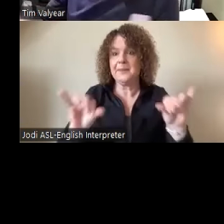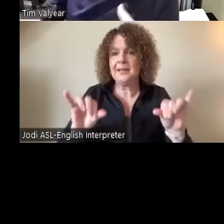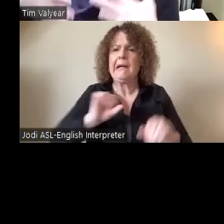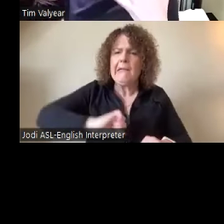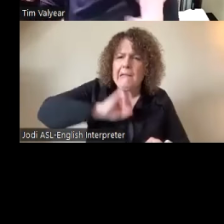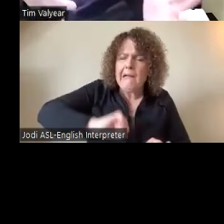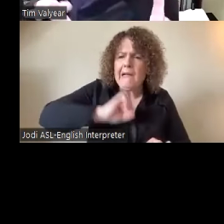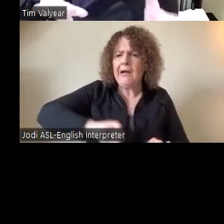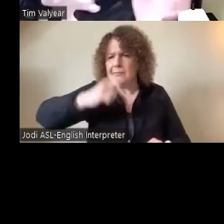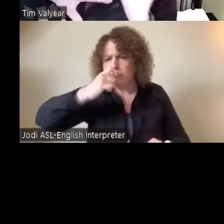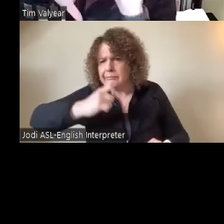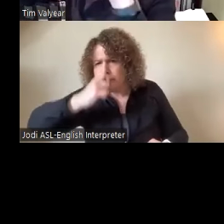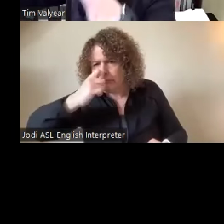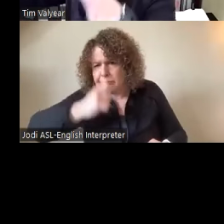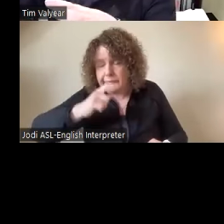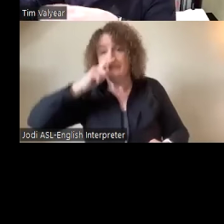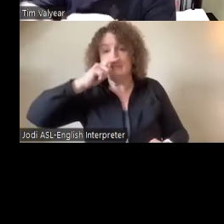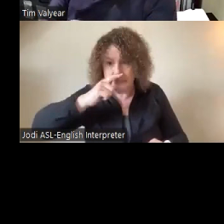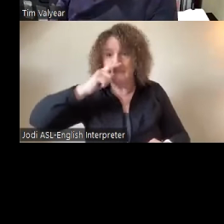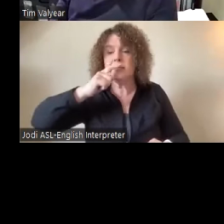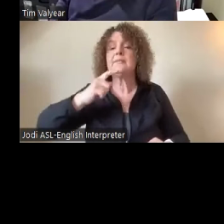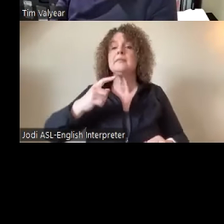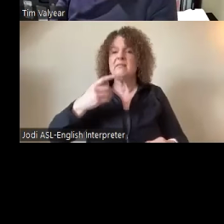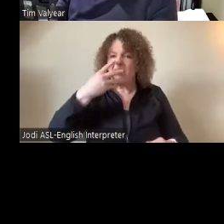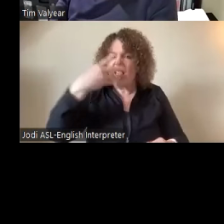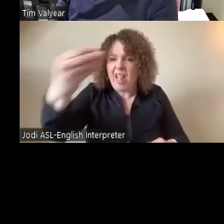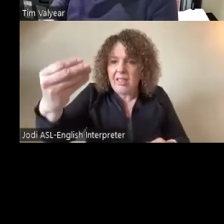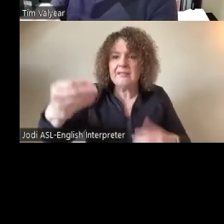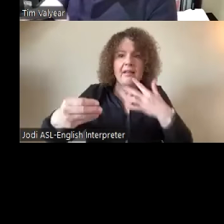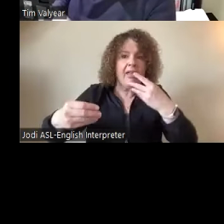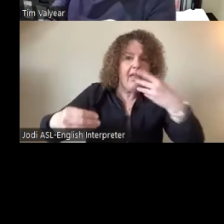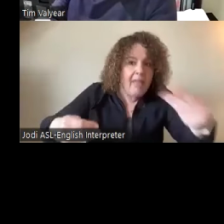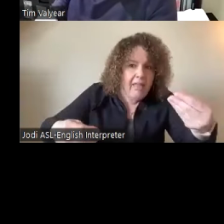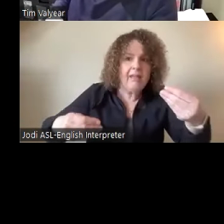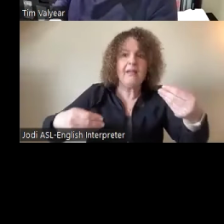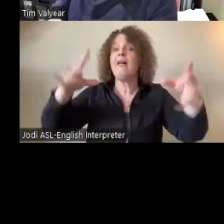smaller droplet called an aerosol. And it lives in the